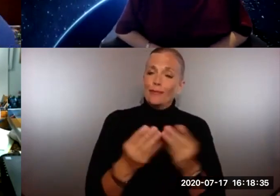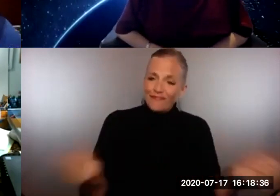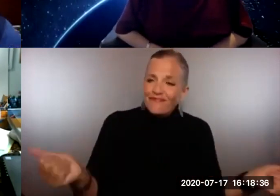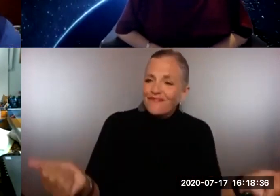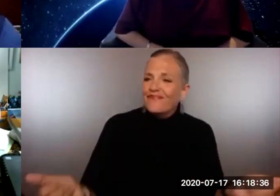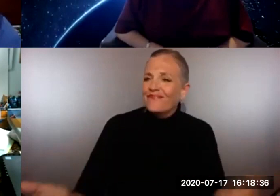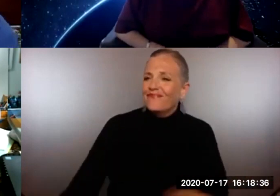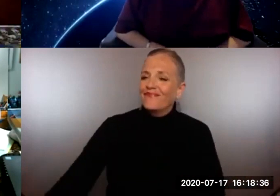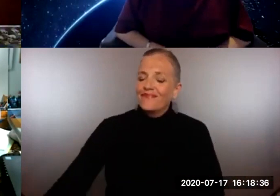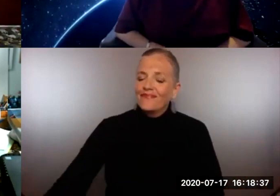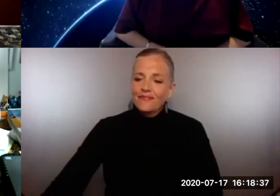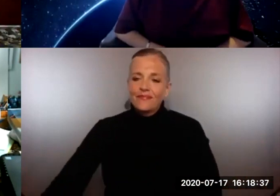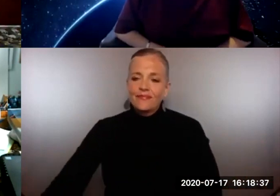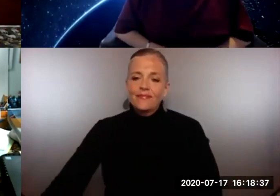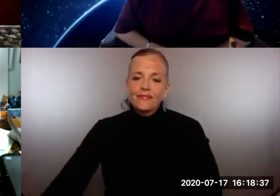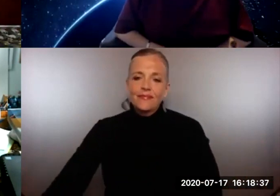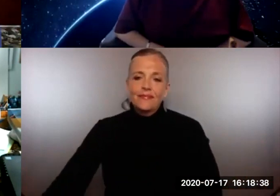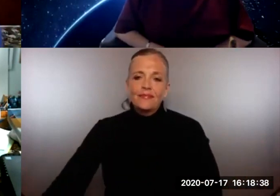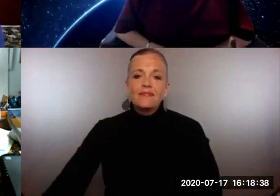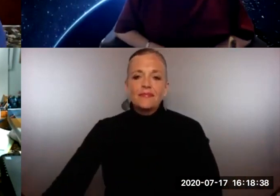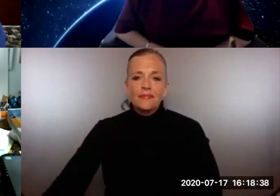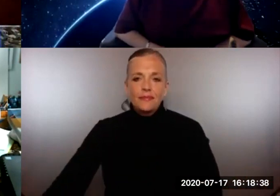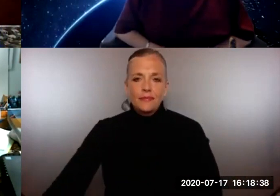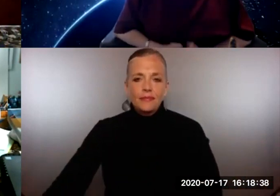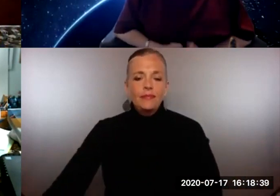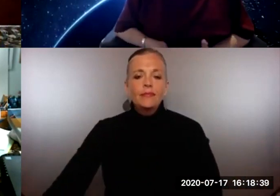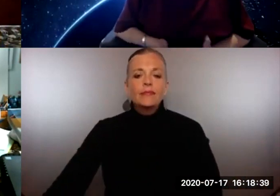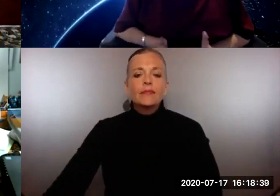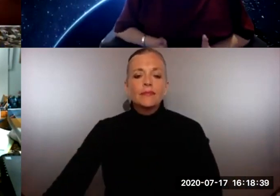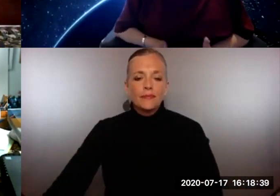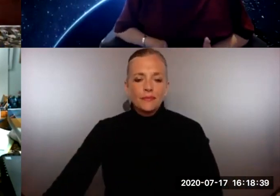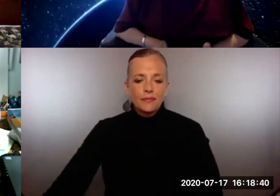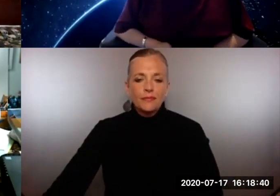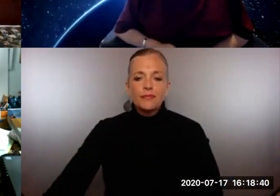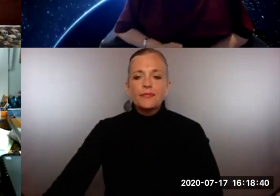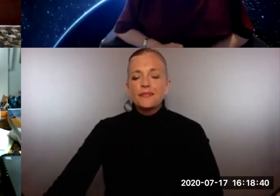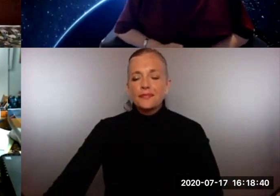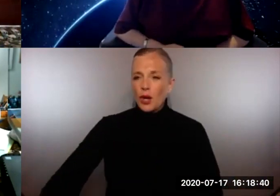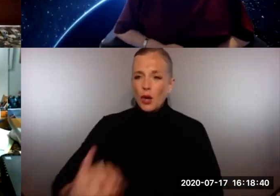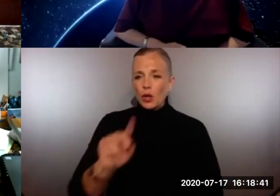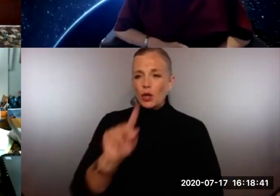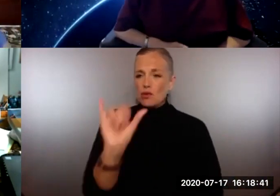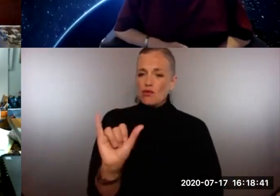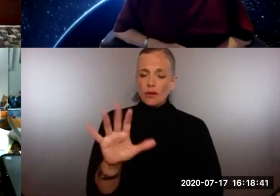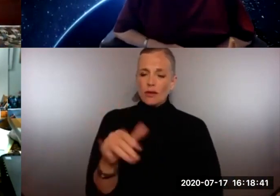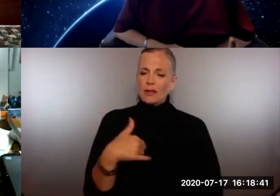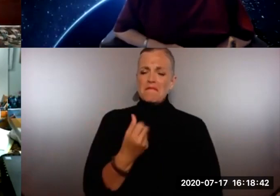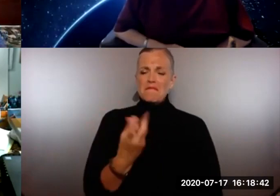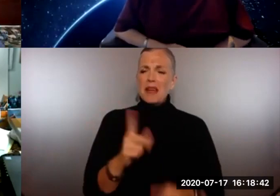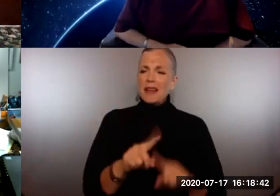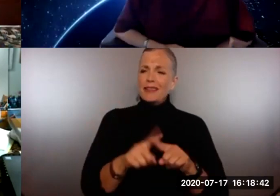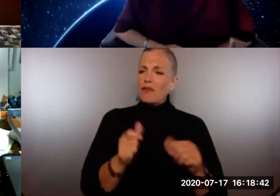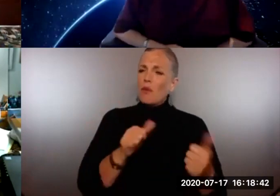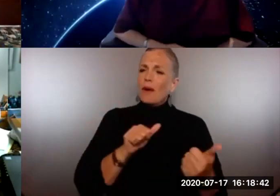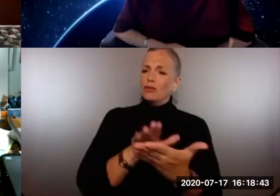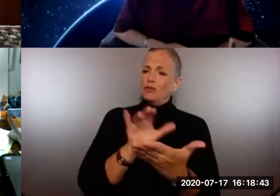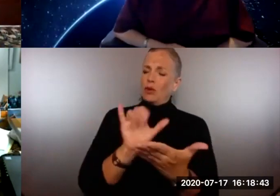One, now that there are more well, you know, CommunicationFIRST as an organization,